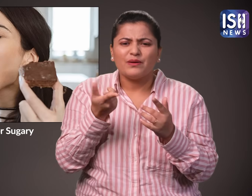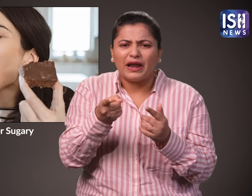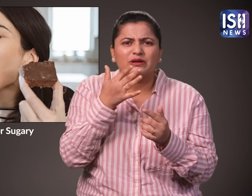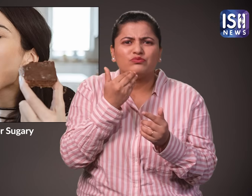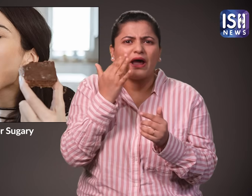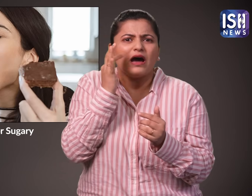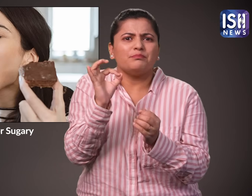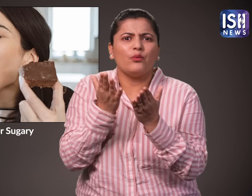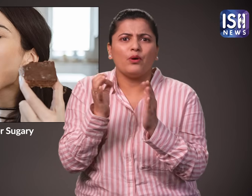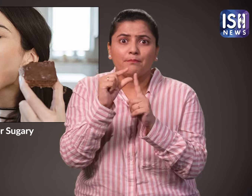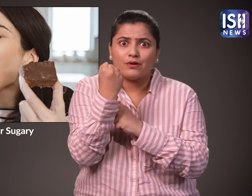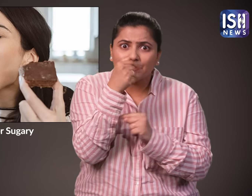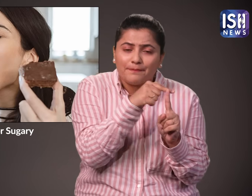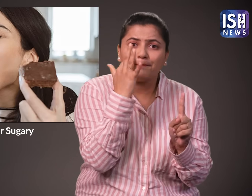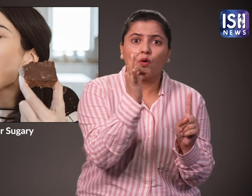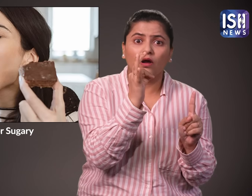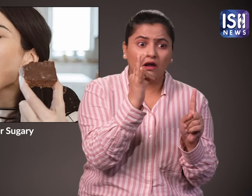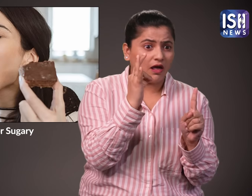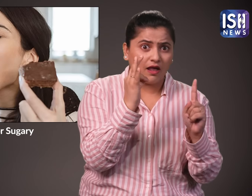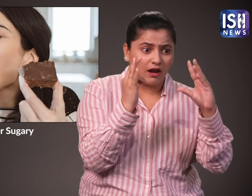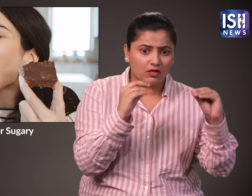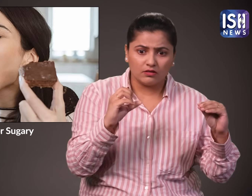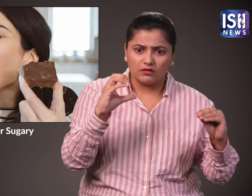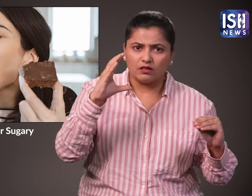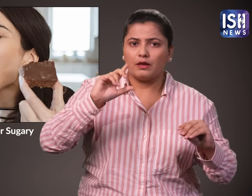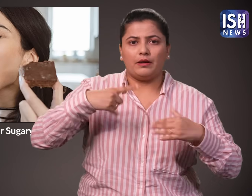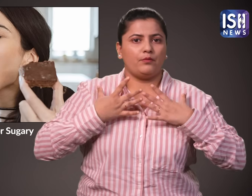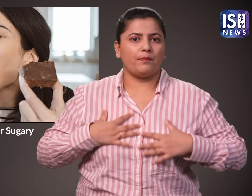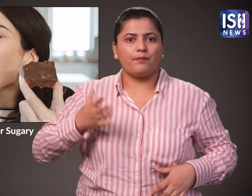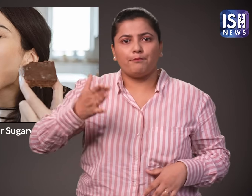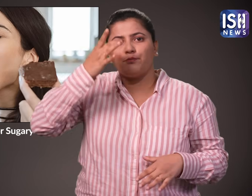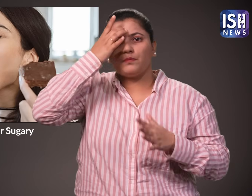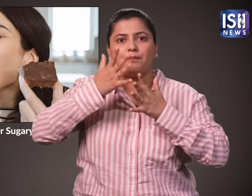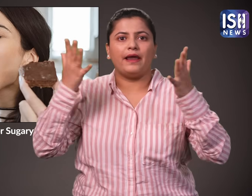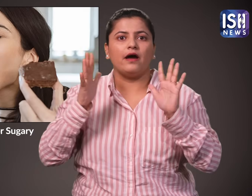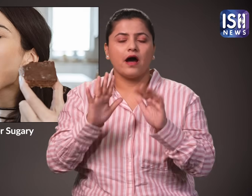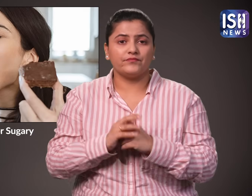Sugar is unhealthy, while protein is essential. An imbalance between the two can lead to serious health issues.